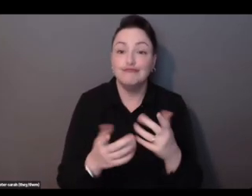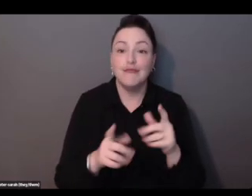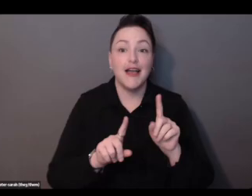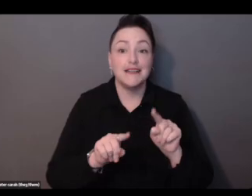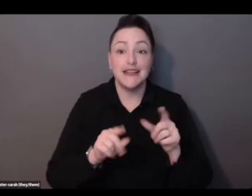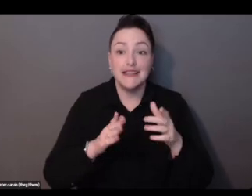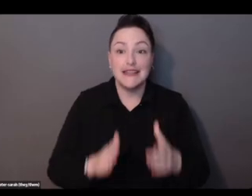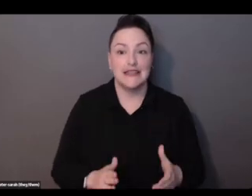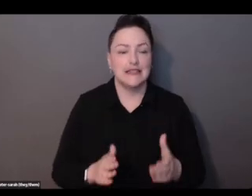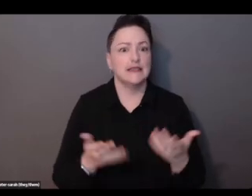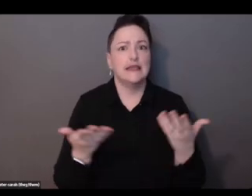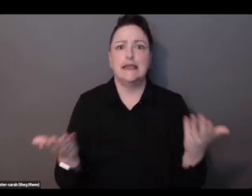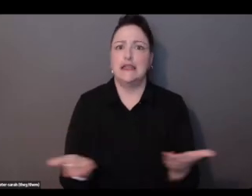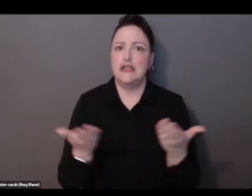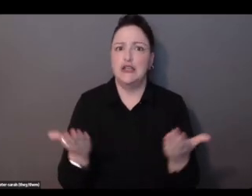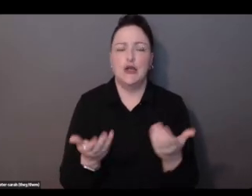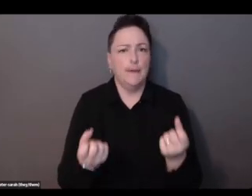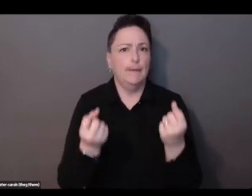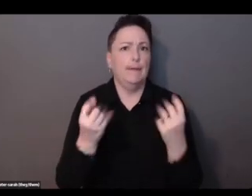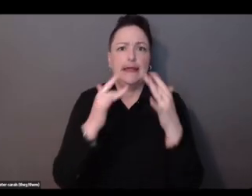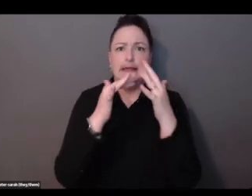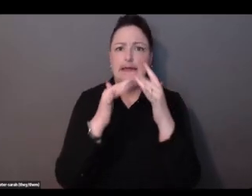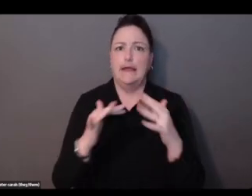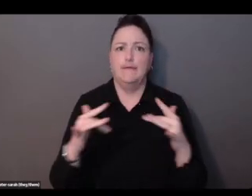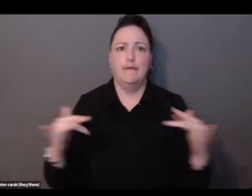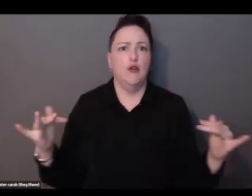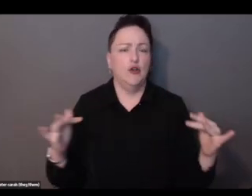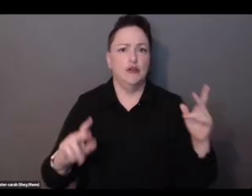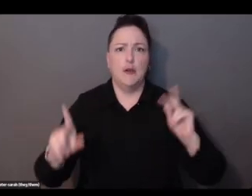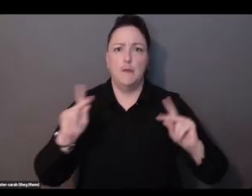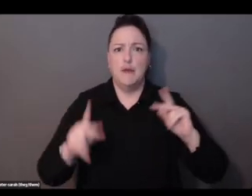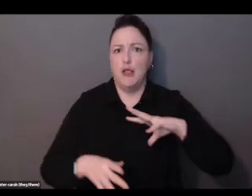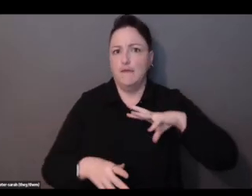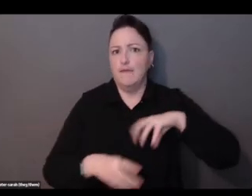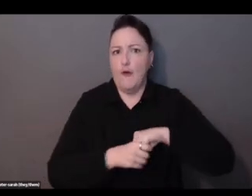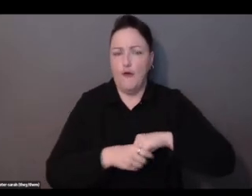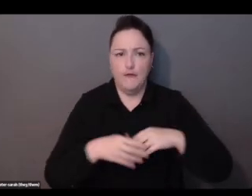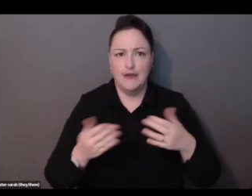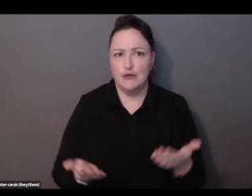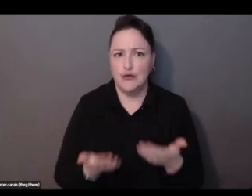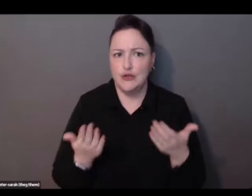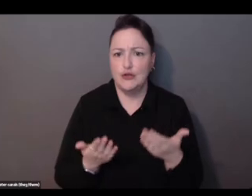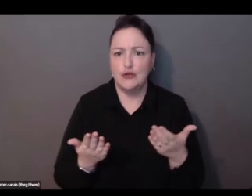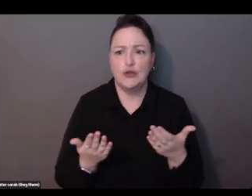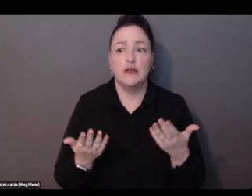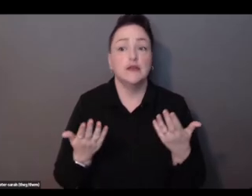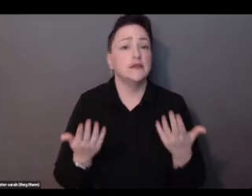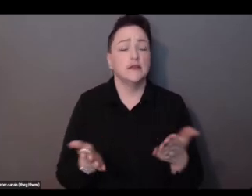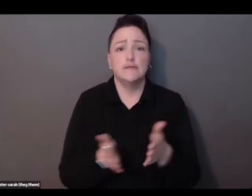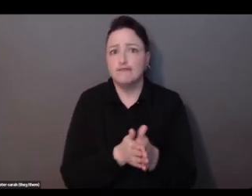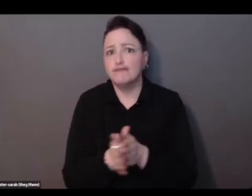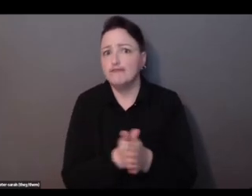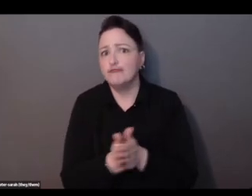in the room today that we have an interest in continuing to advance your capacity to utilize this dashboard.